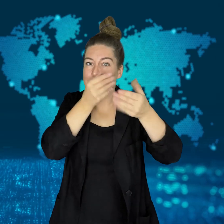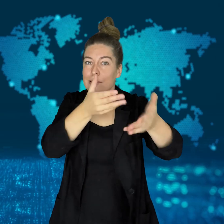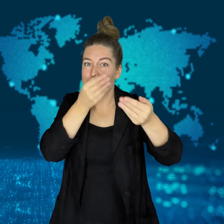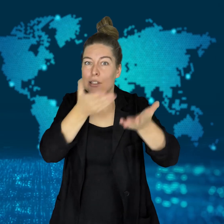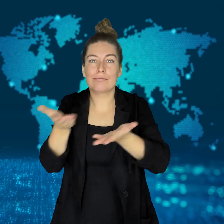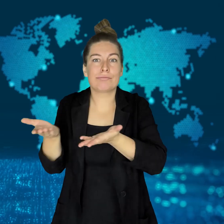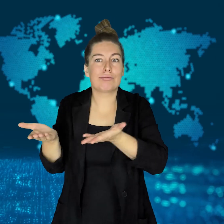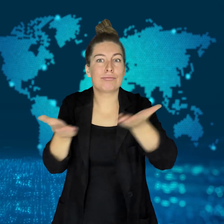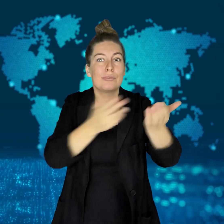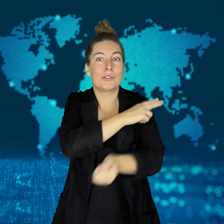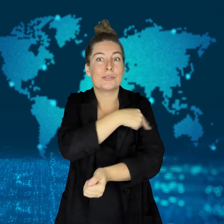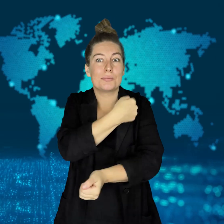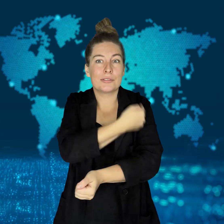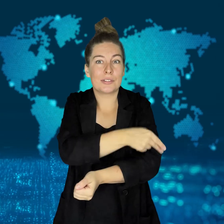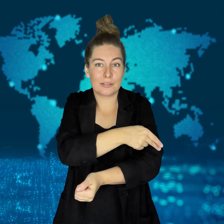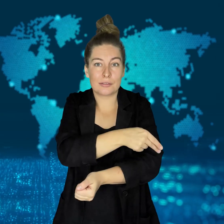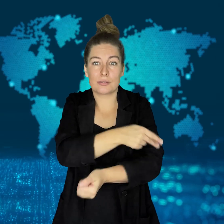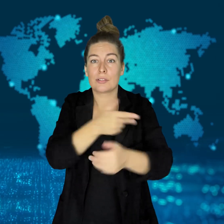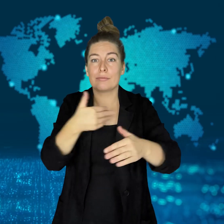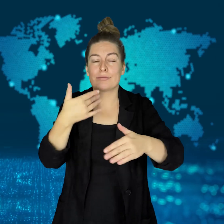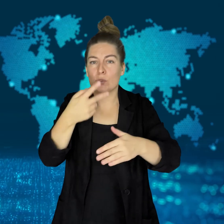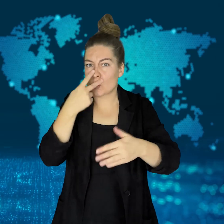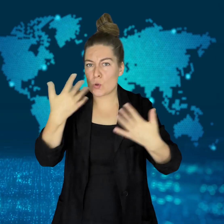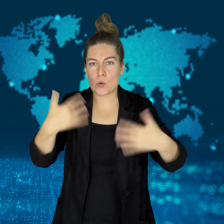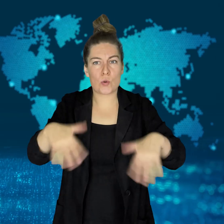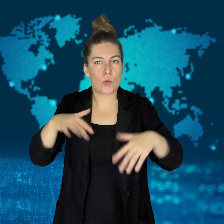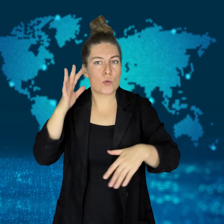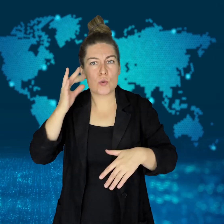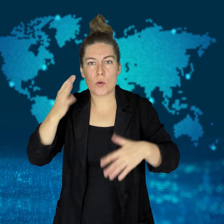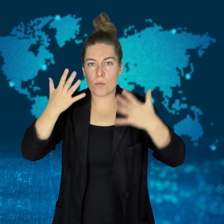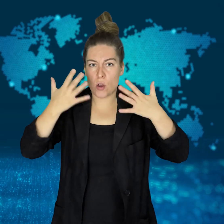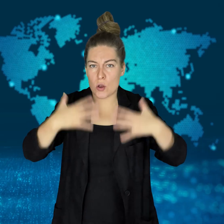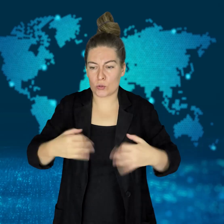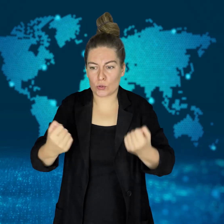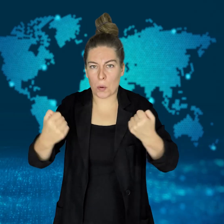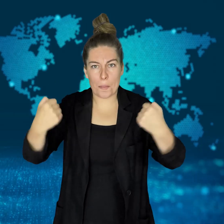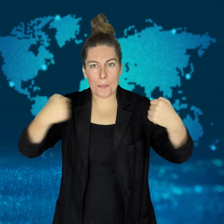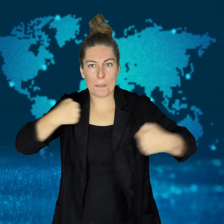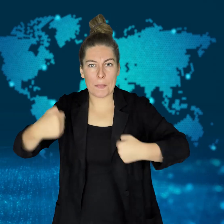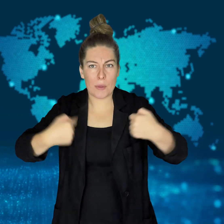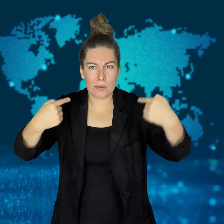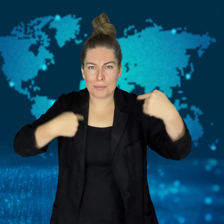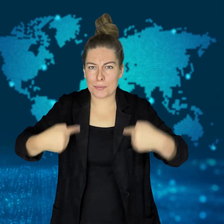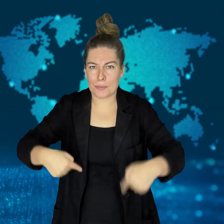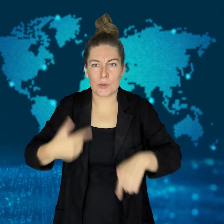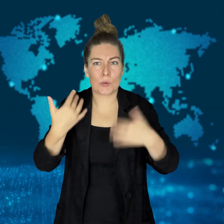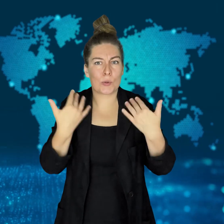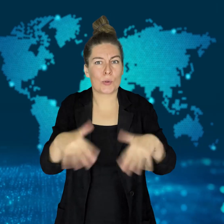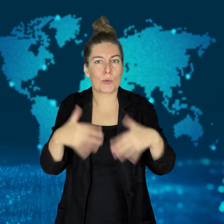taken to the hospital.